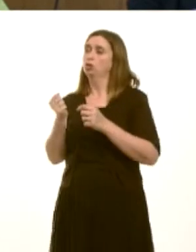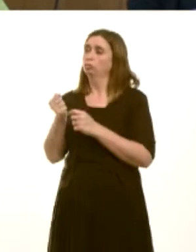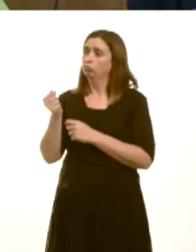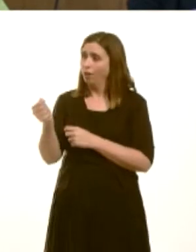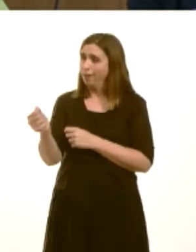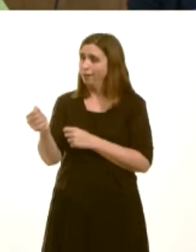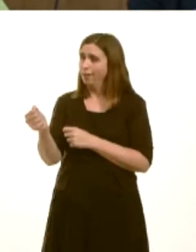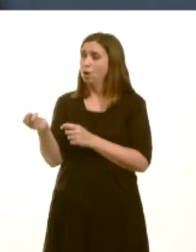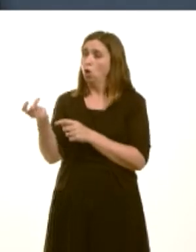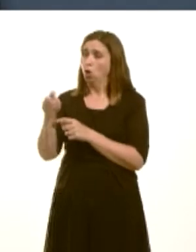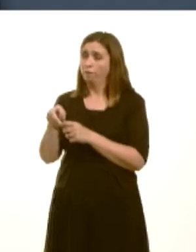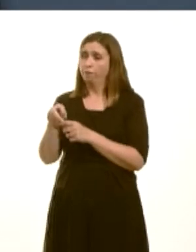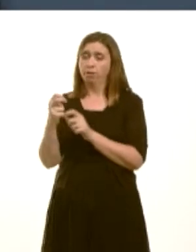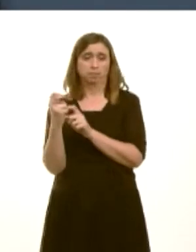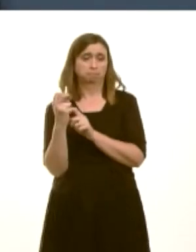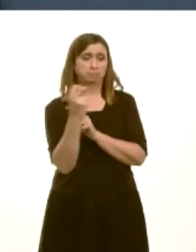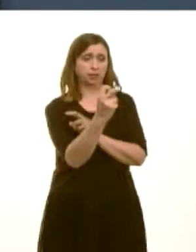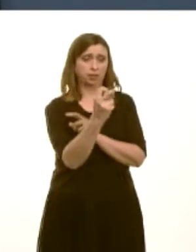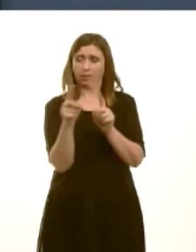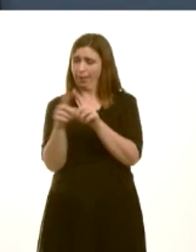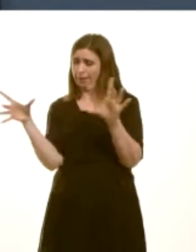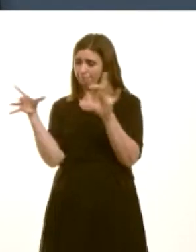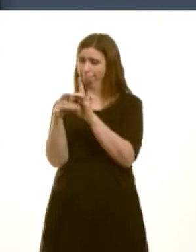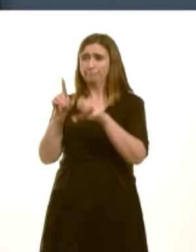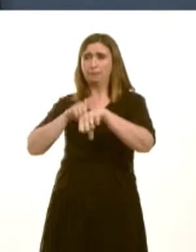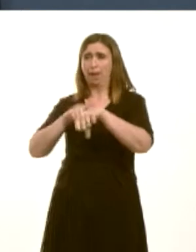As the metro is developed, there will be a need, for example, to ensure that the bus